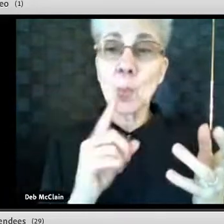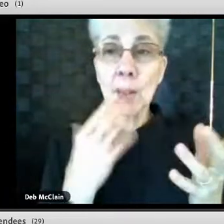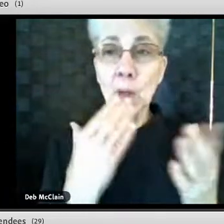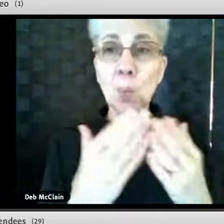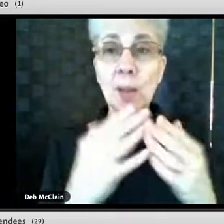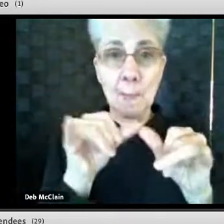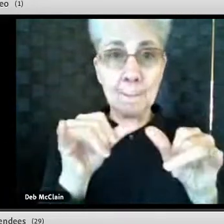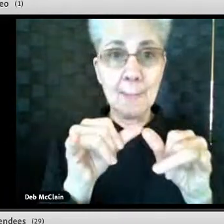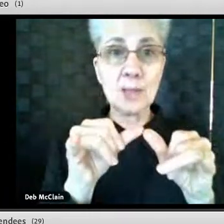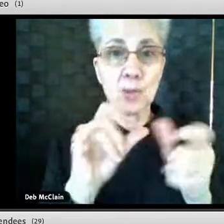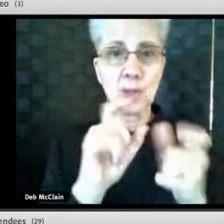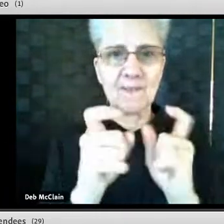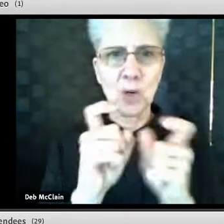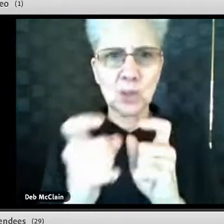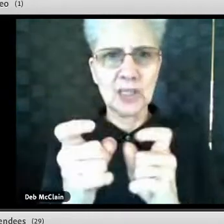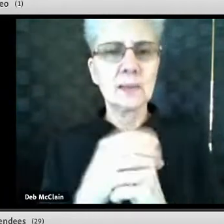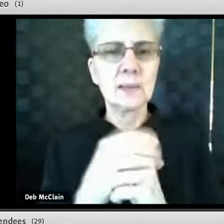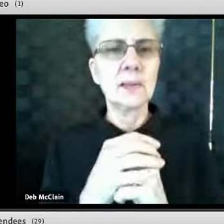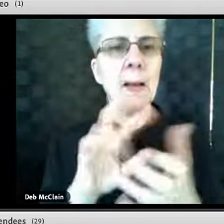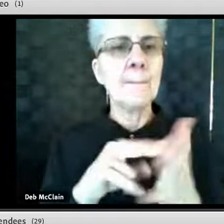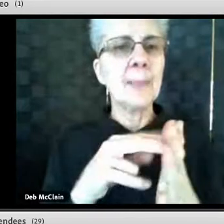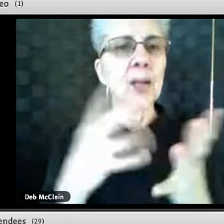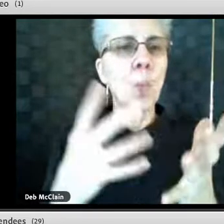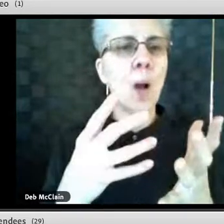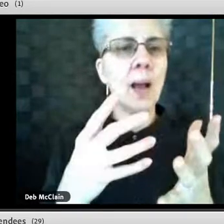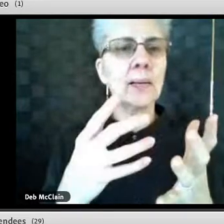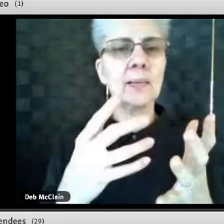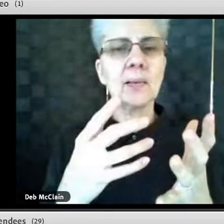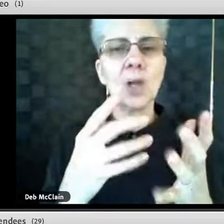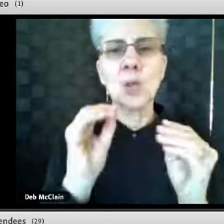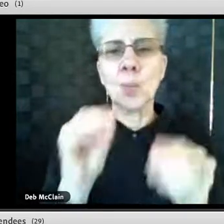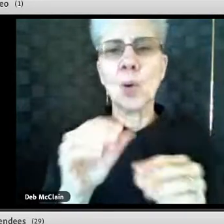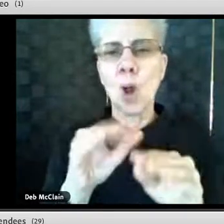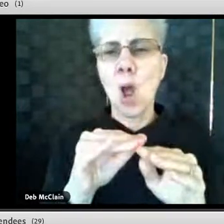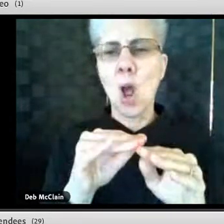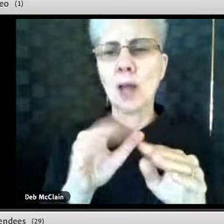but it is a really good way to measure conversions. What it is, is a little bit of code